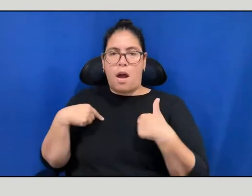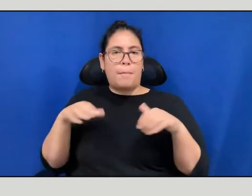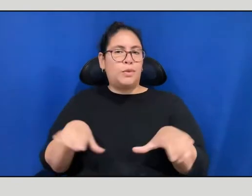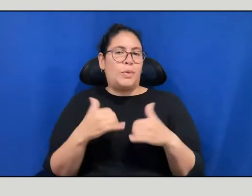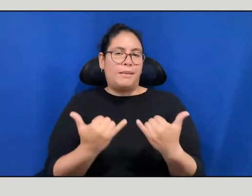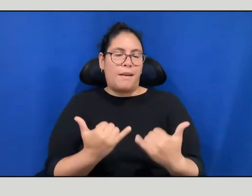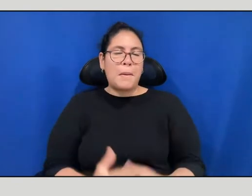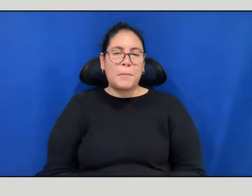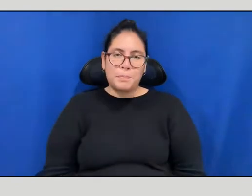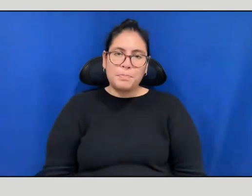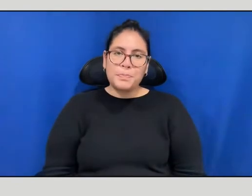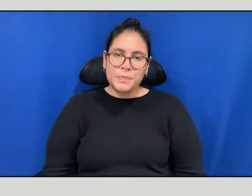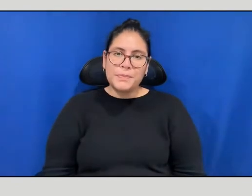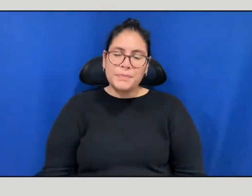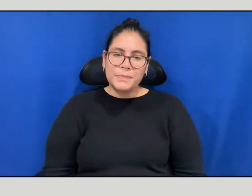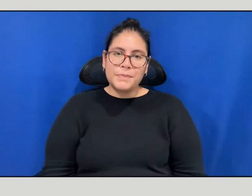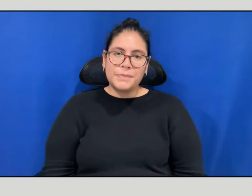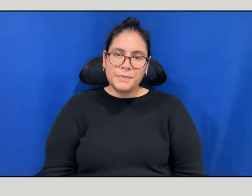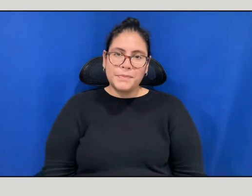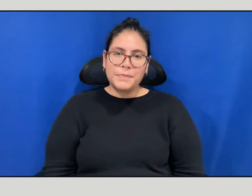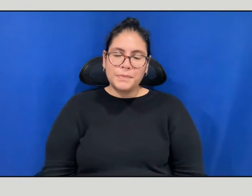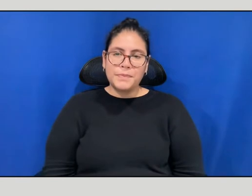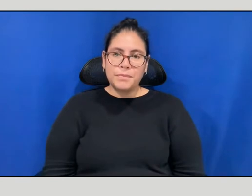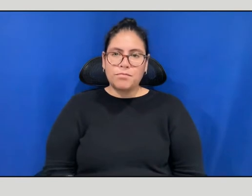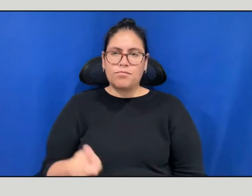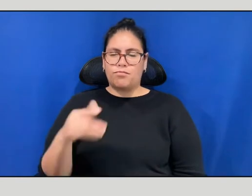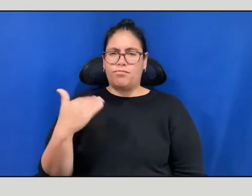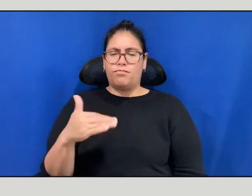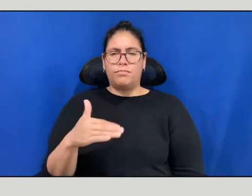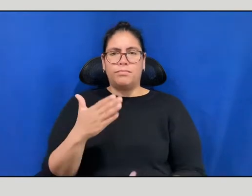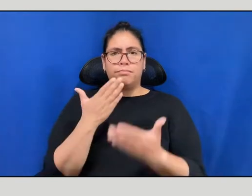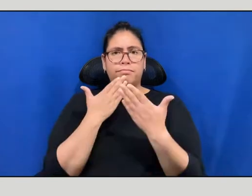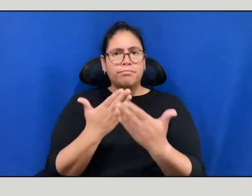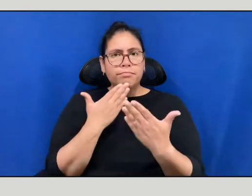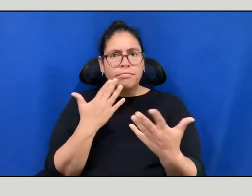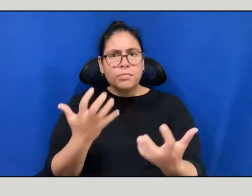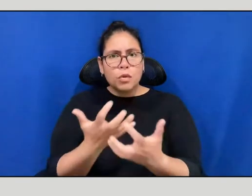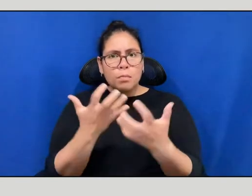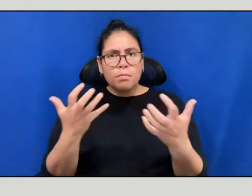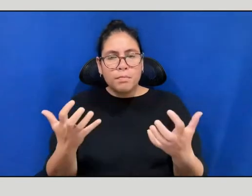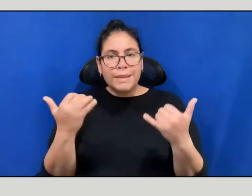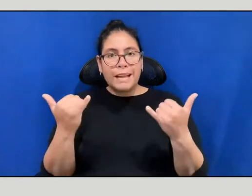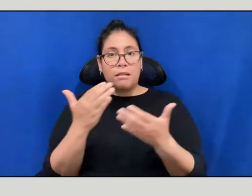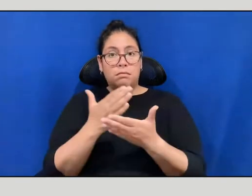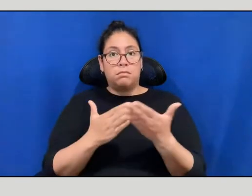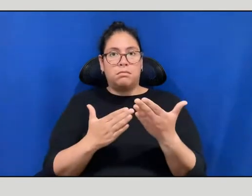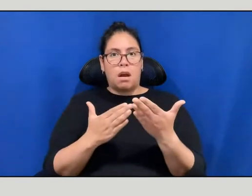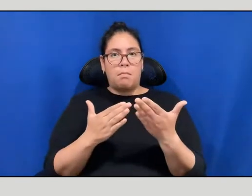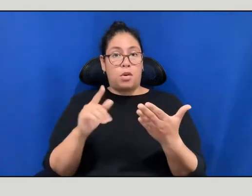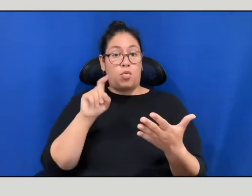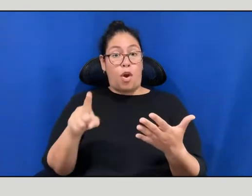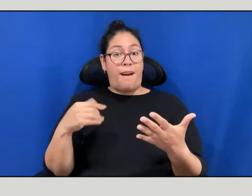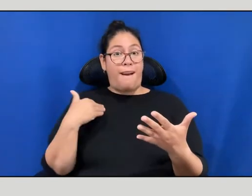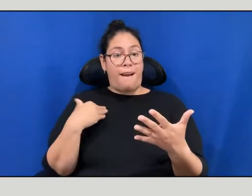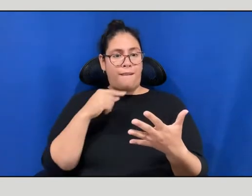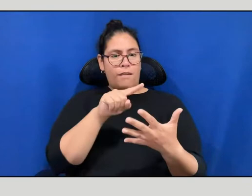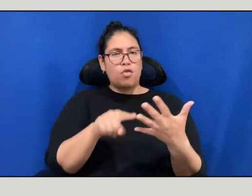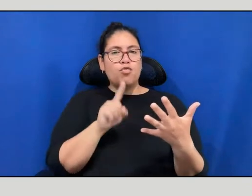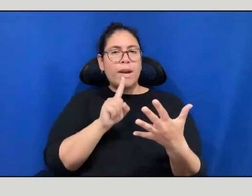Thank you so much. To some individual questions about your work, Alana, the two versions of "La Brega,"